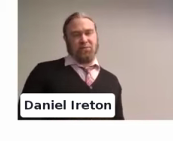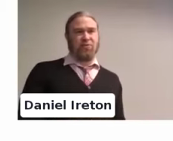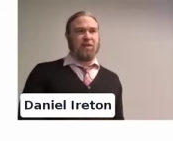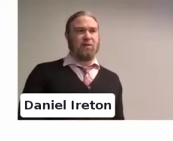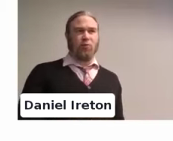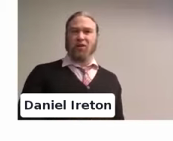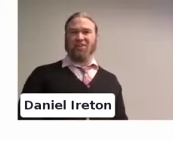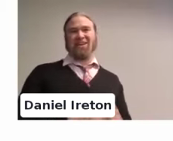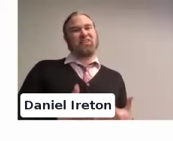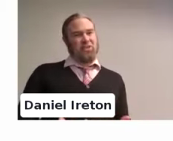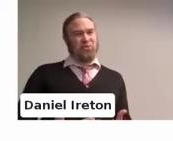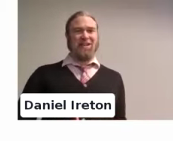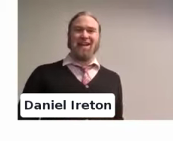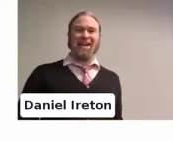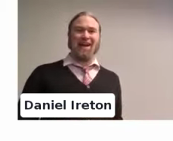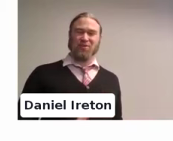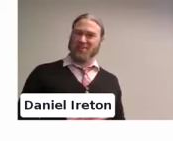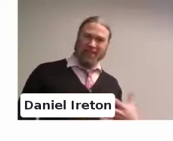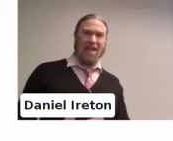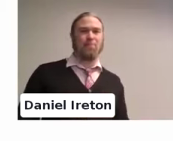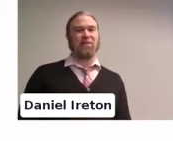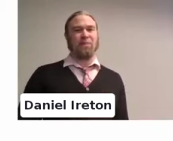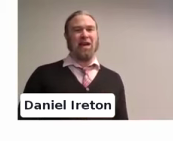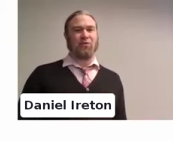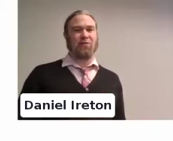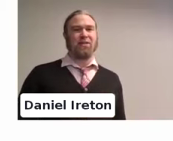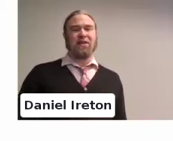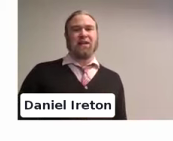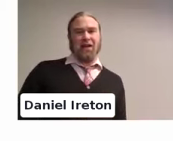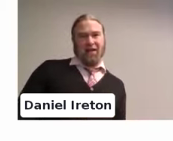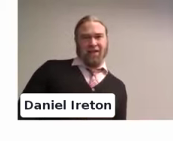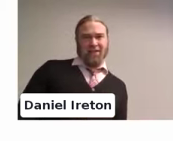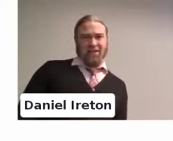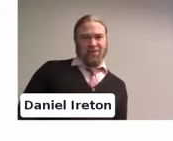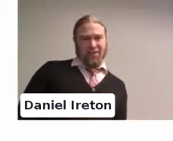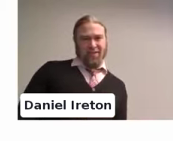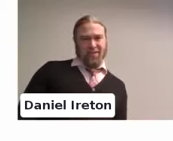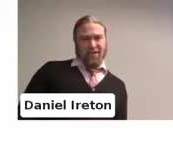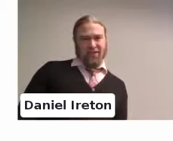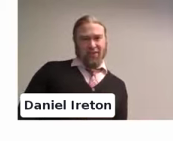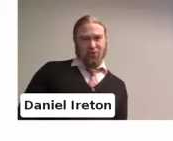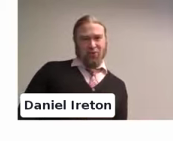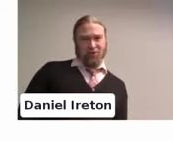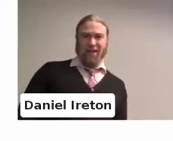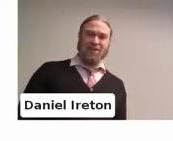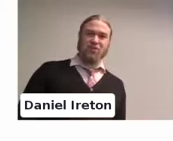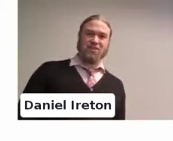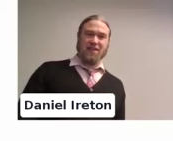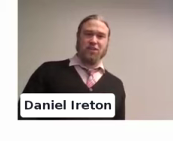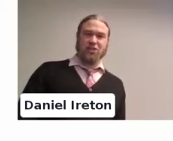This is what you're going to see in lot of folks that come to lot of your events.